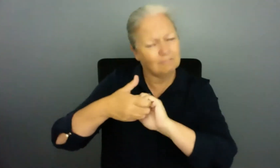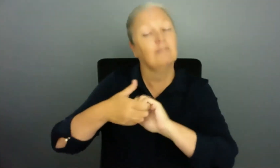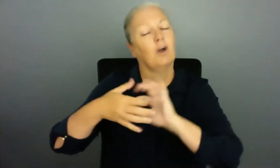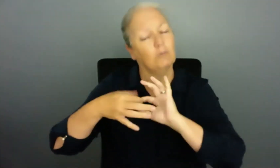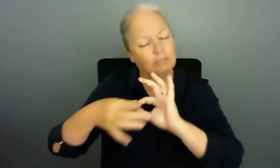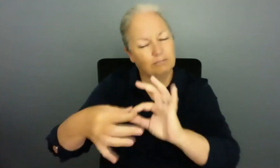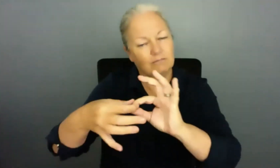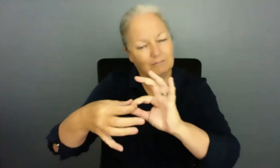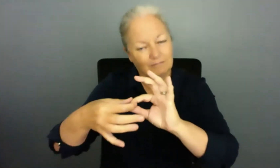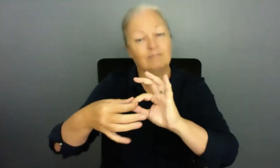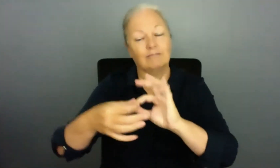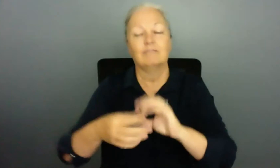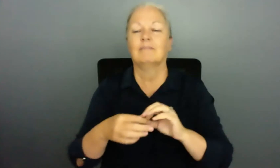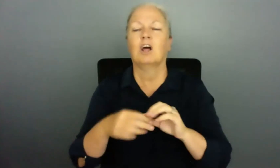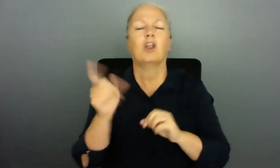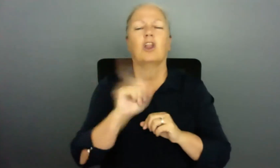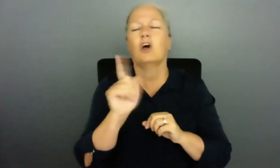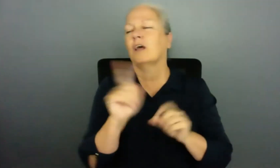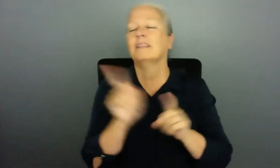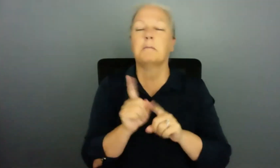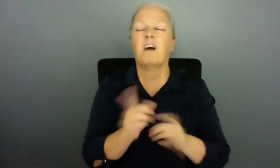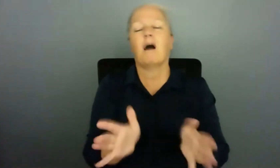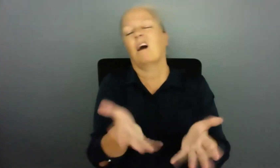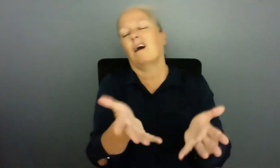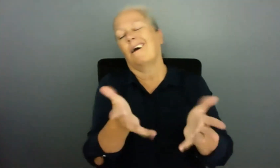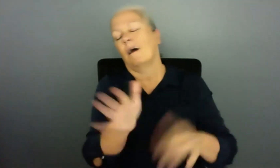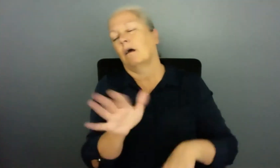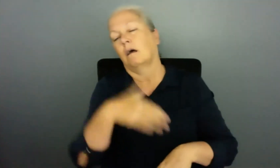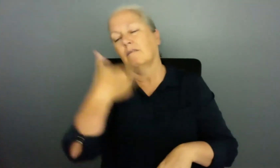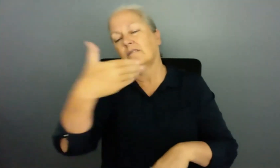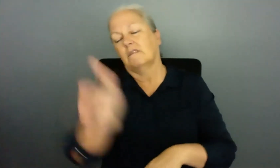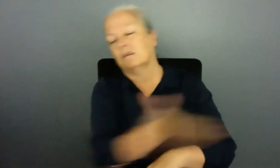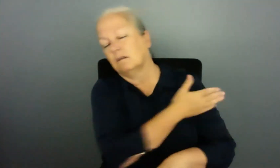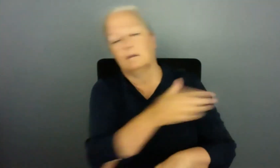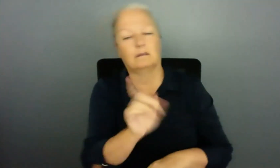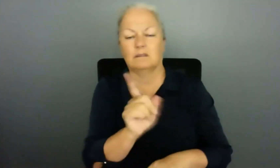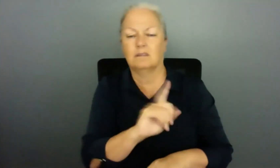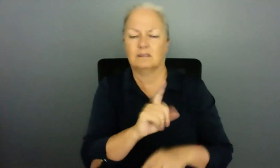just tokenistic participation um it is also of course great to expand the work that we have done